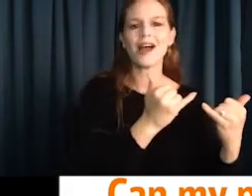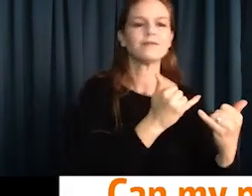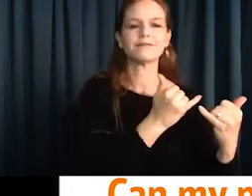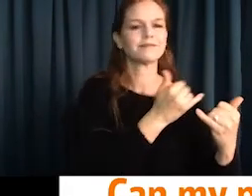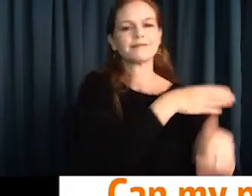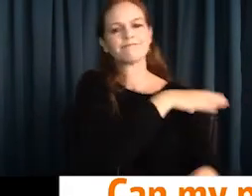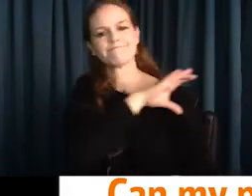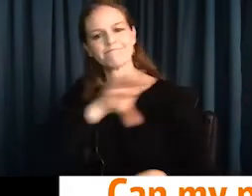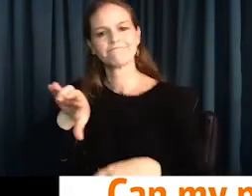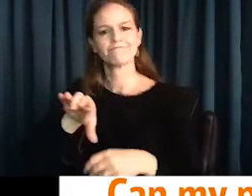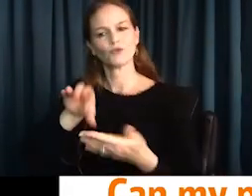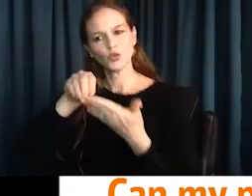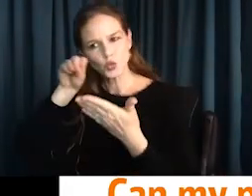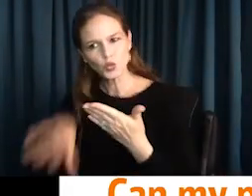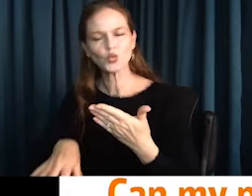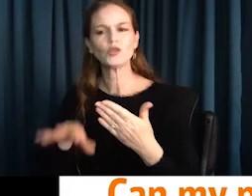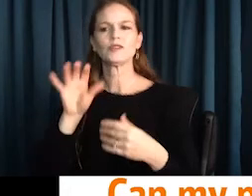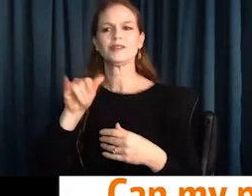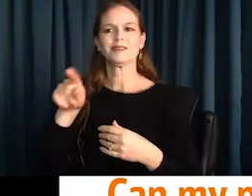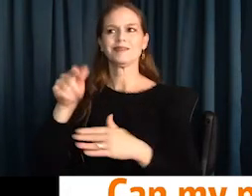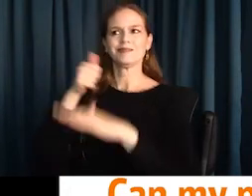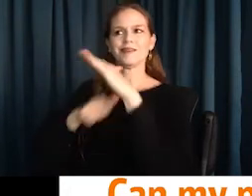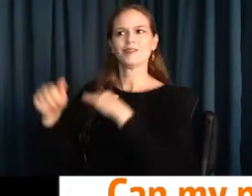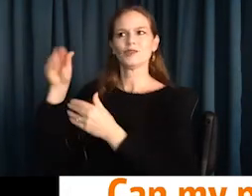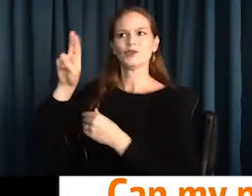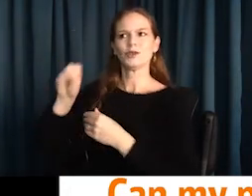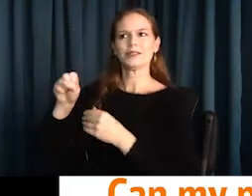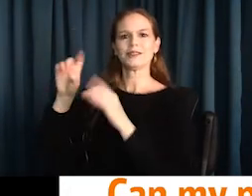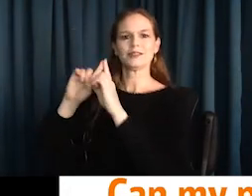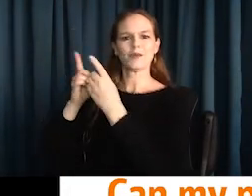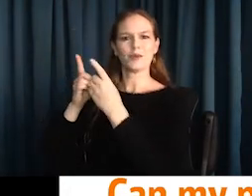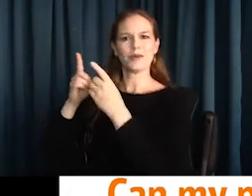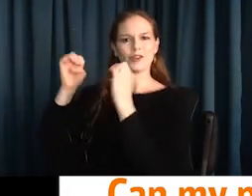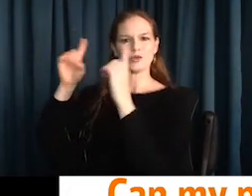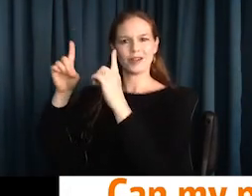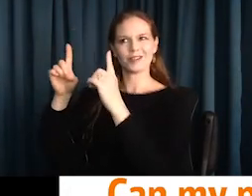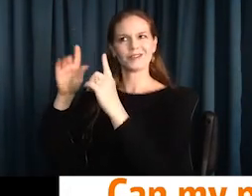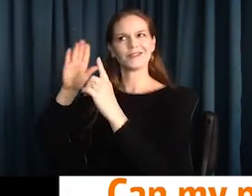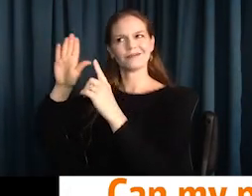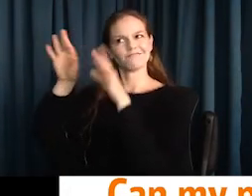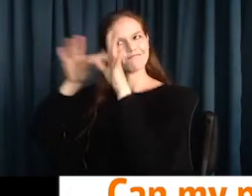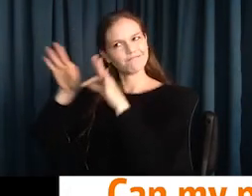under an applicable program of the U.S. Department of Education. FERPA rights transfer to the student